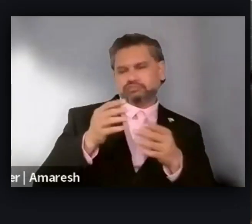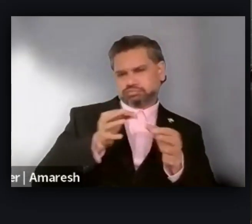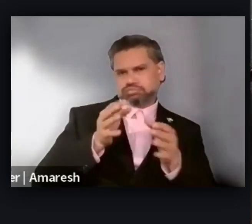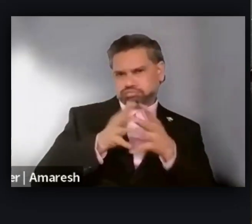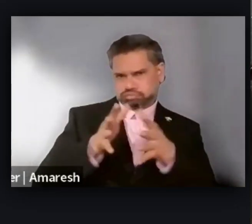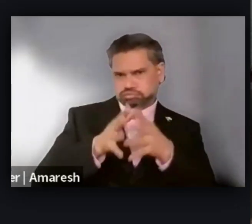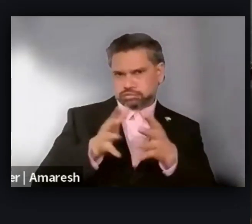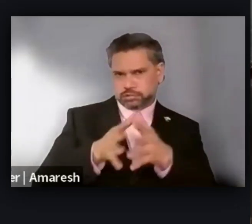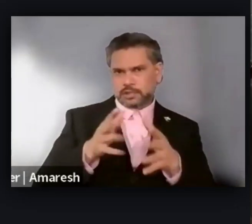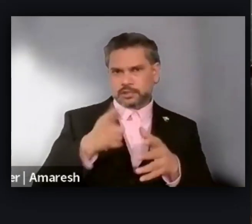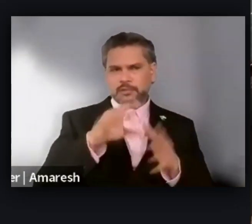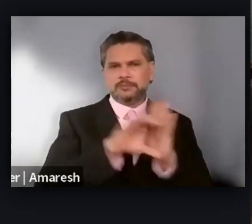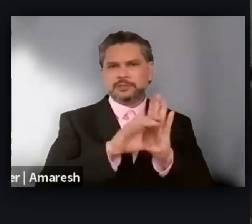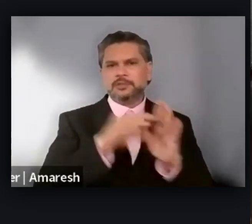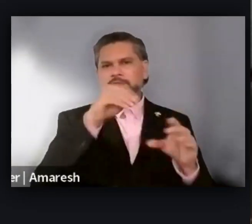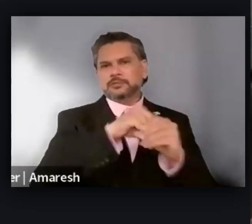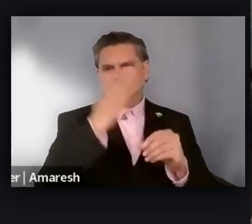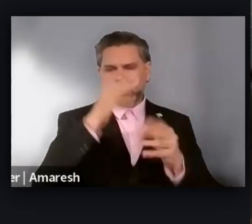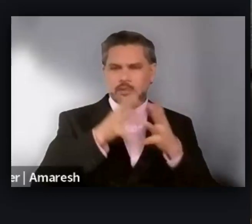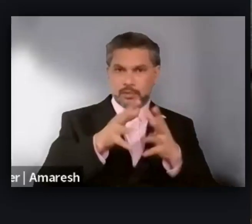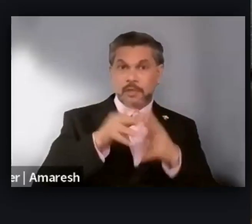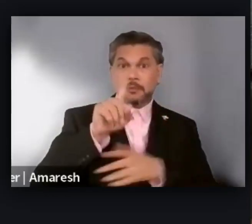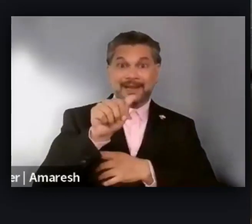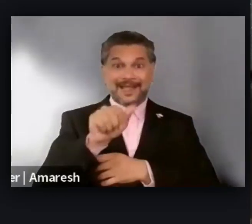context for which that picture was being placed on the website.